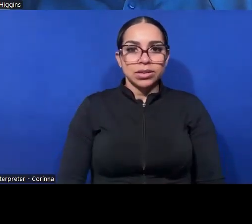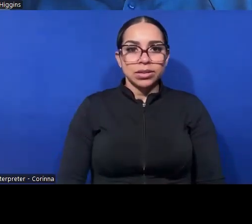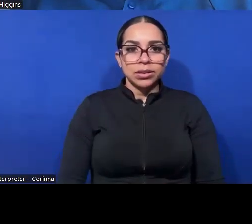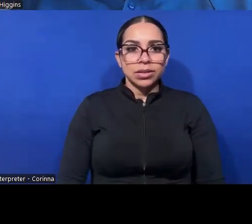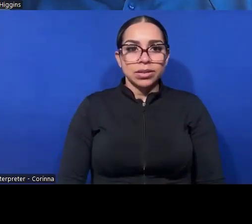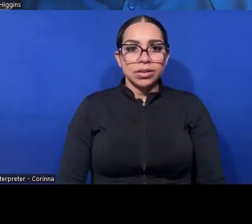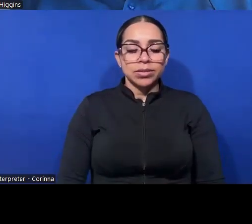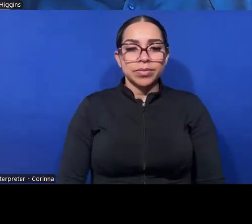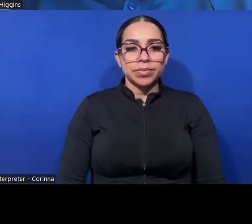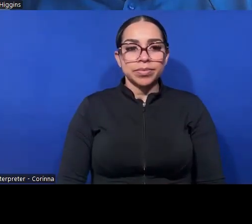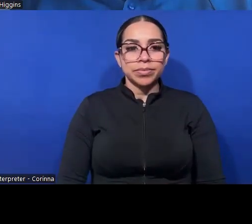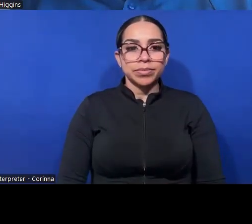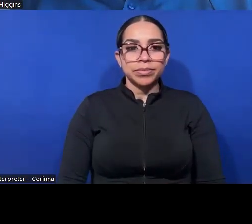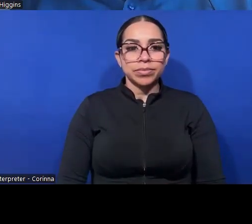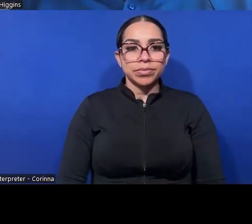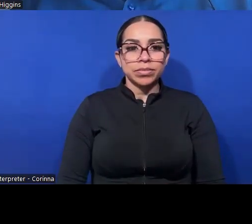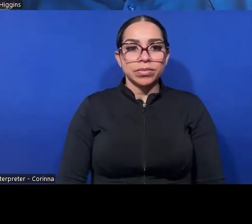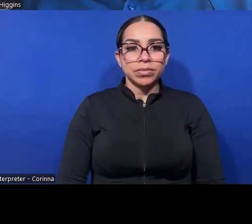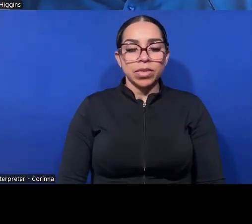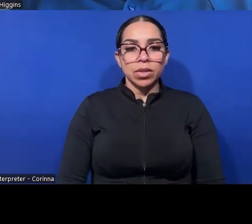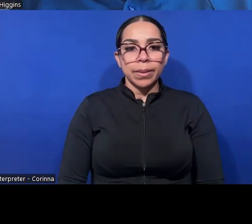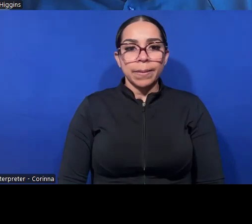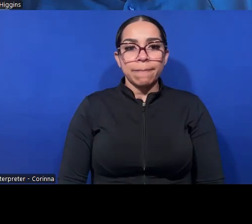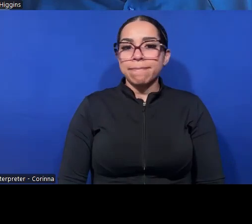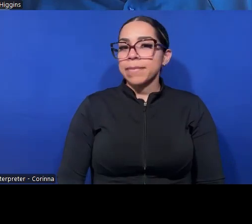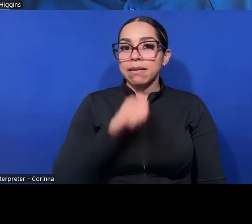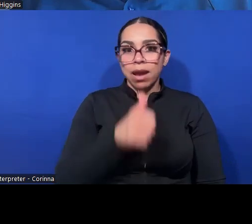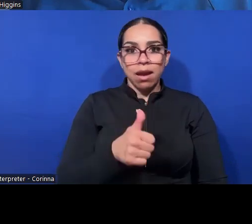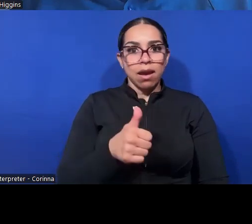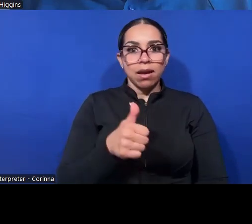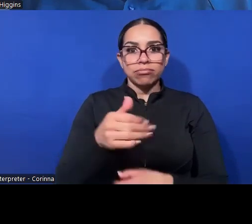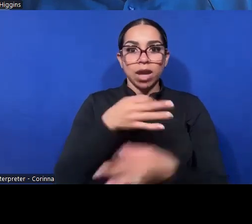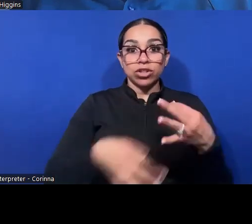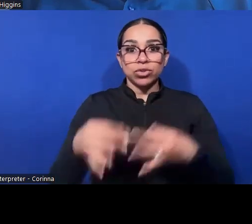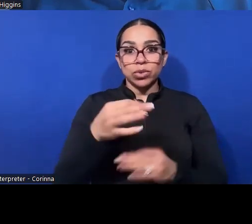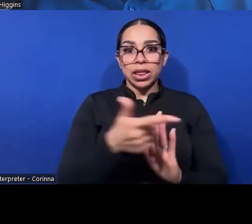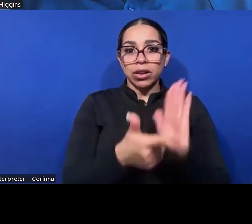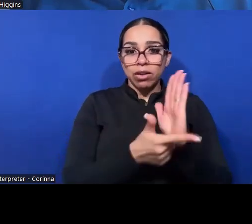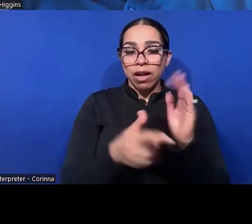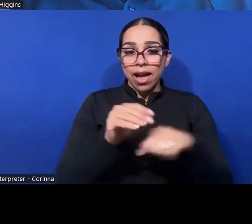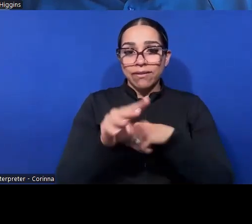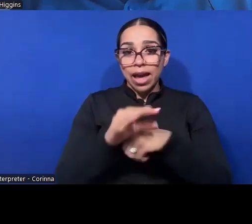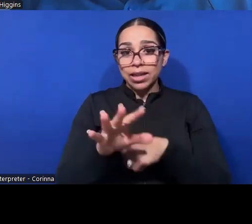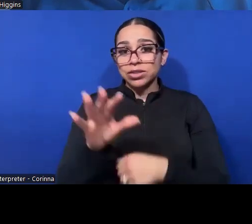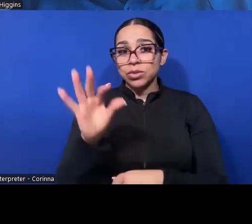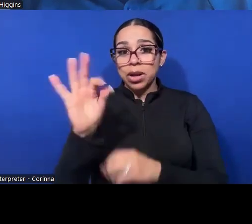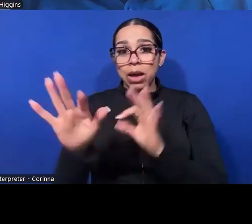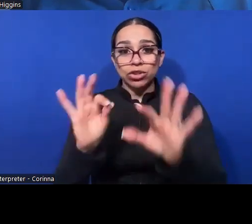Only and does not constitute legal advice or counsel. Your situation may be unique